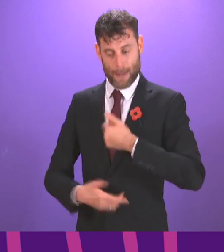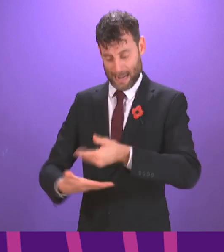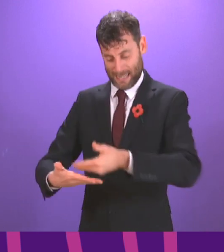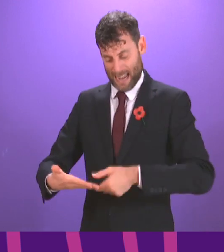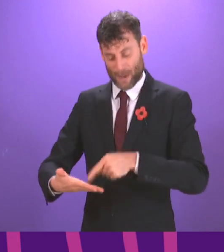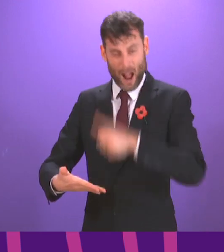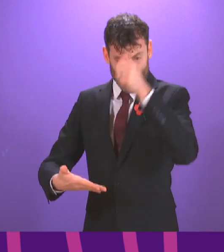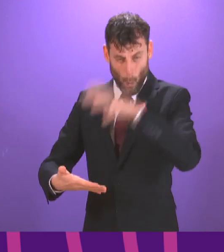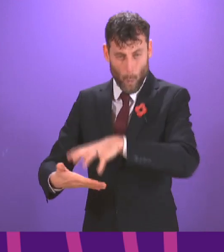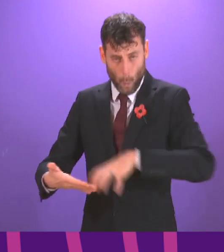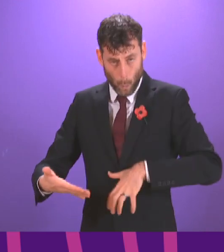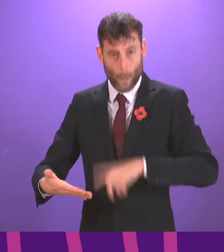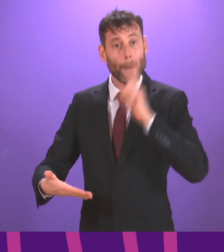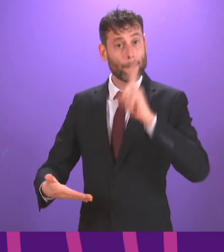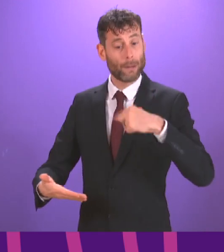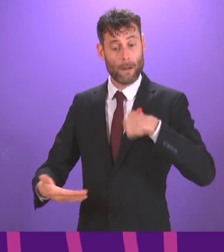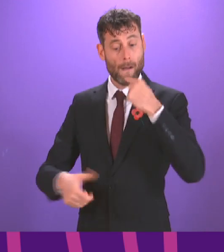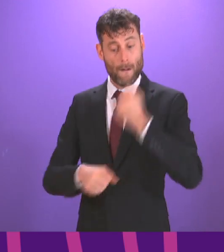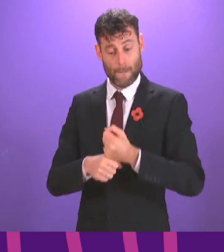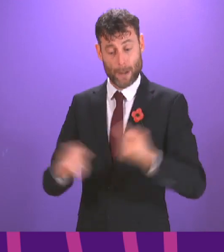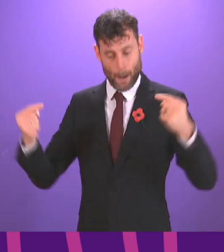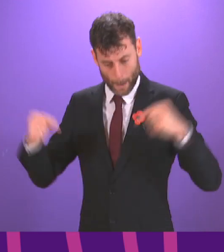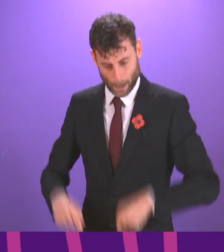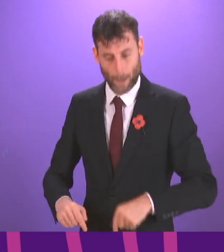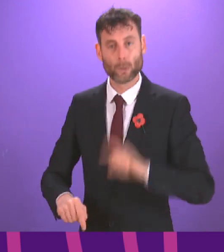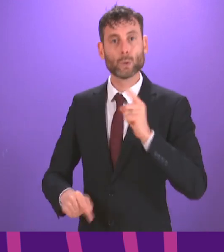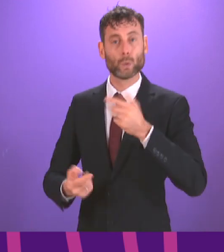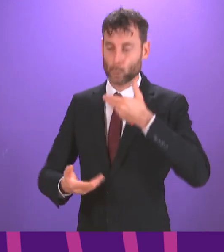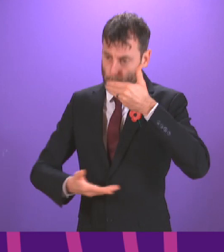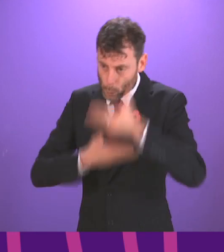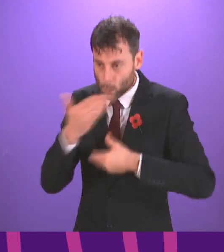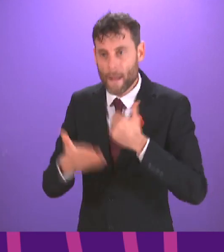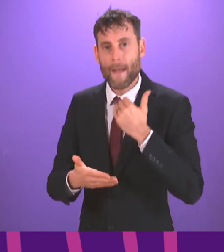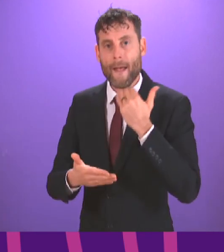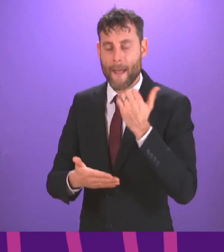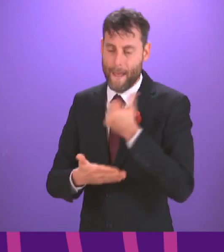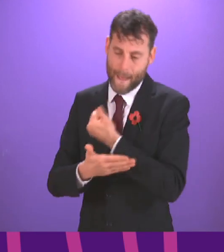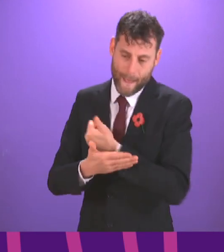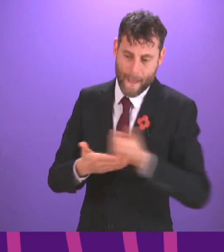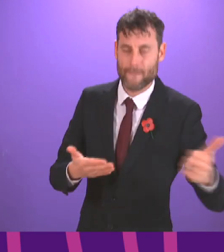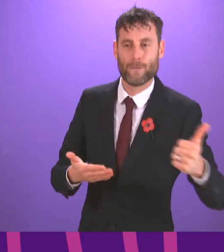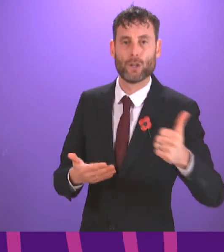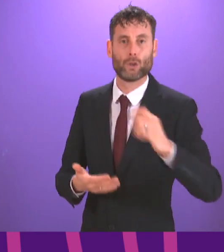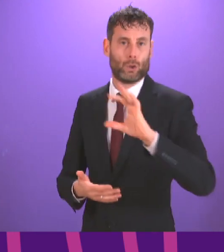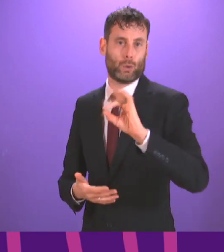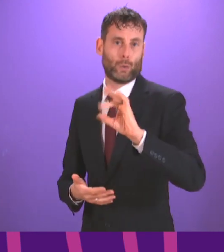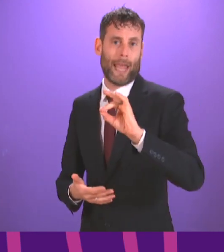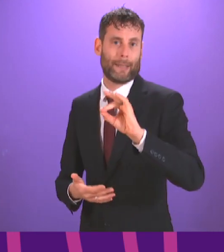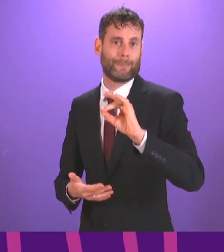but I did say in my statement that it is the Government’s intention to come to the Parliament and to make a statement each Tuesday, if changes are being made to the levels. I recognise